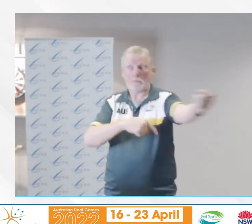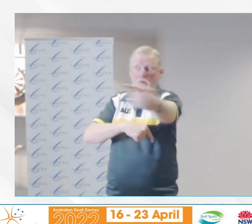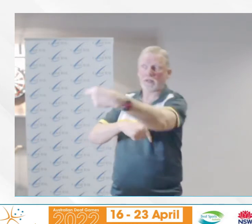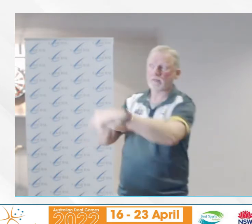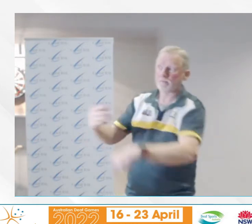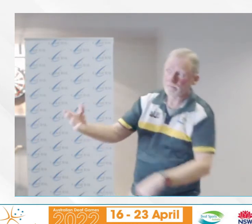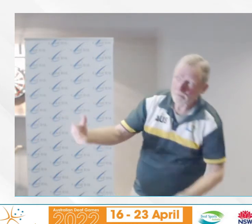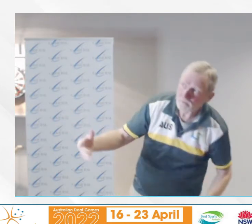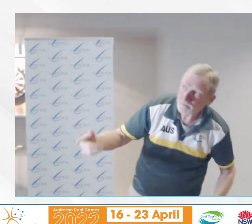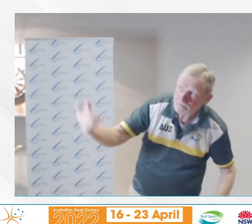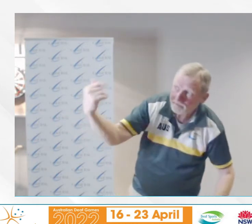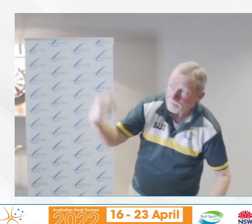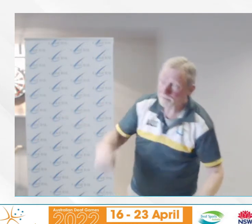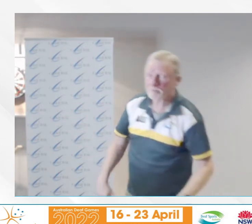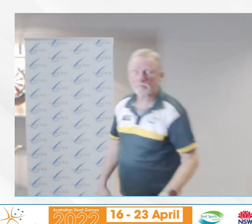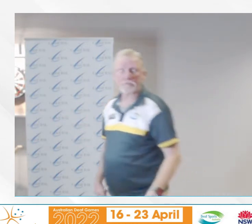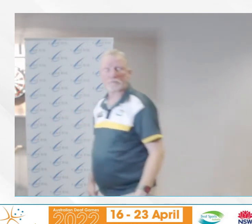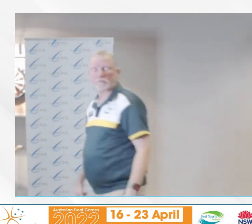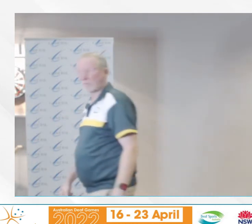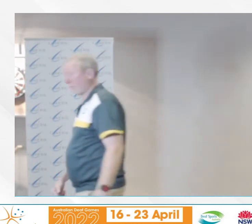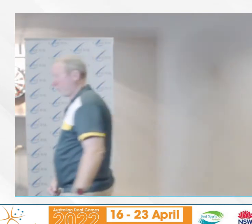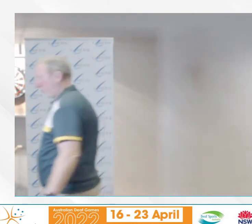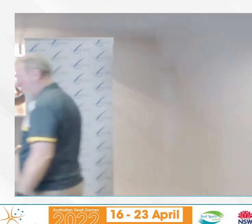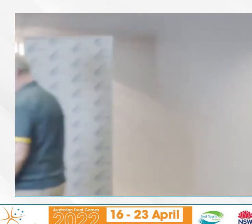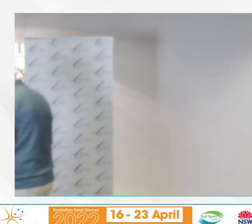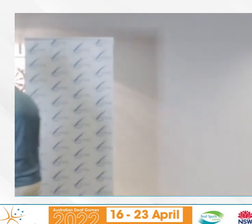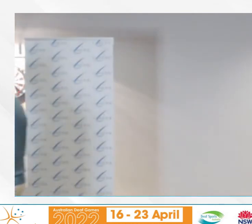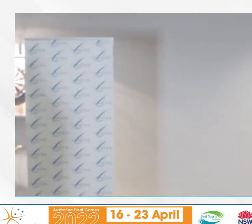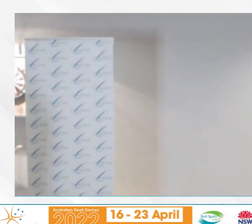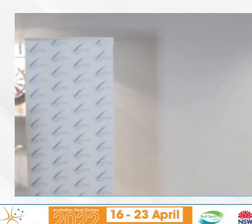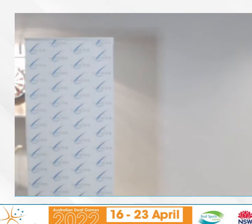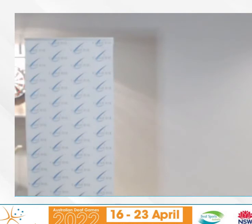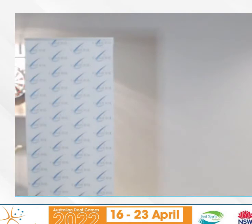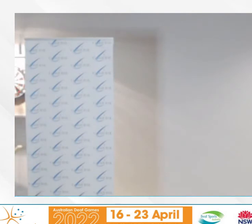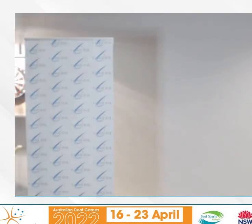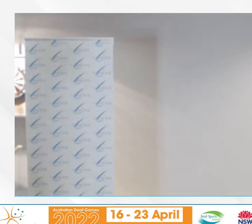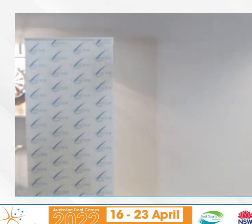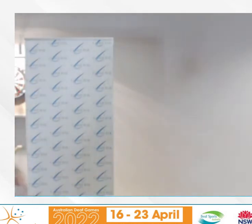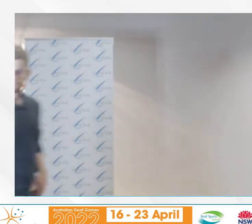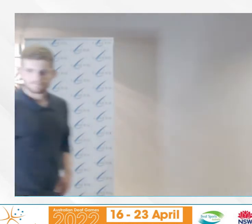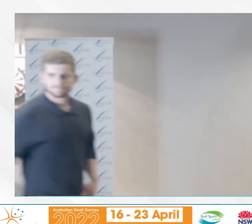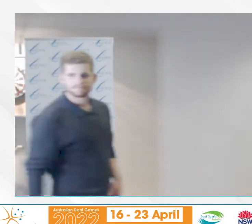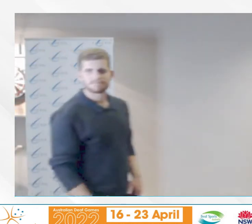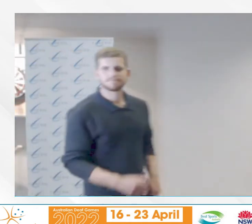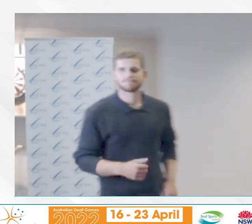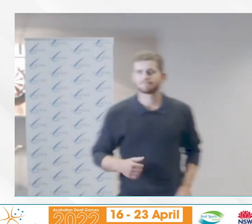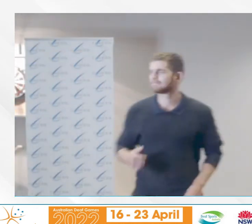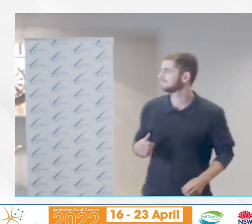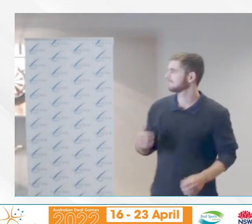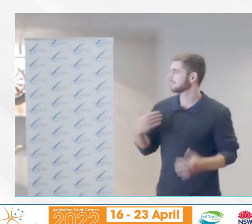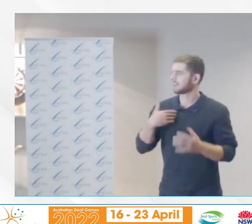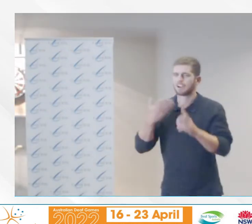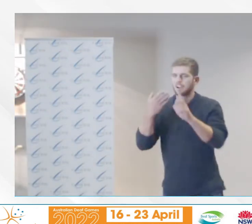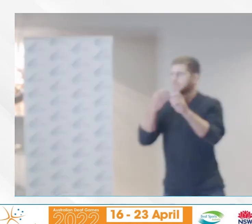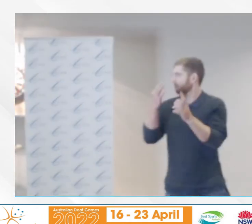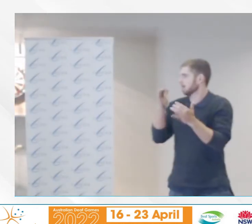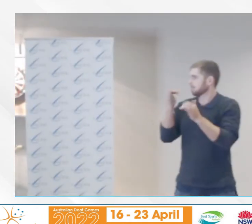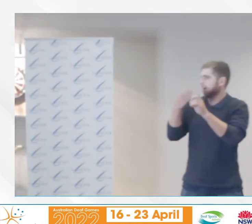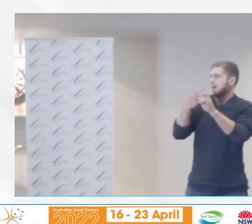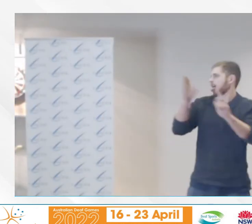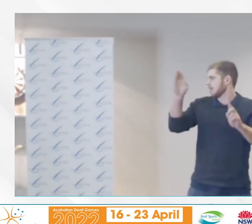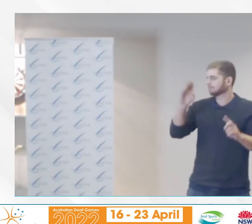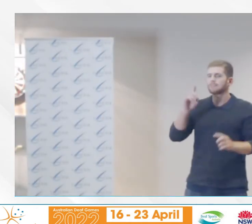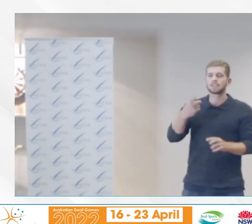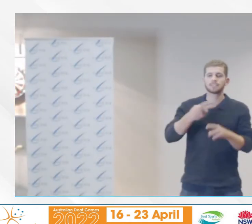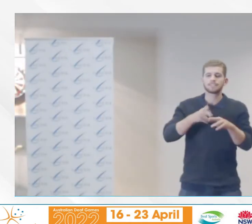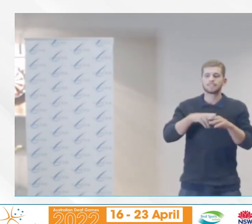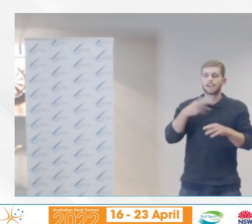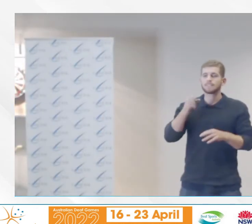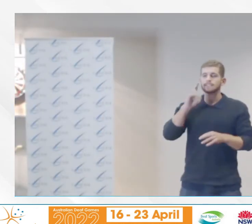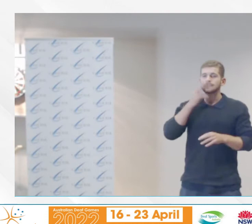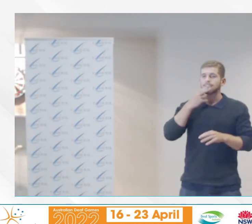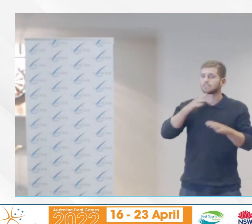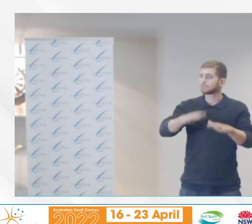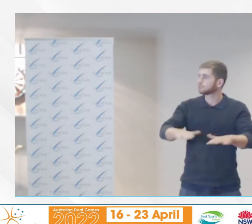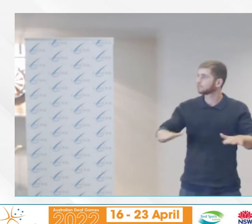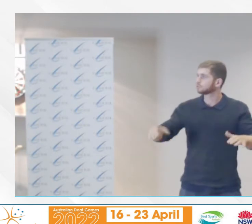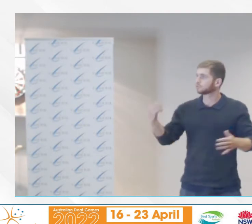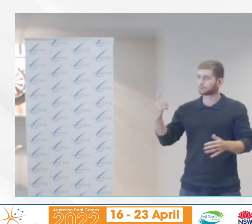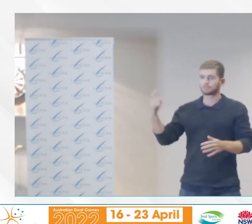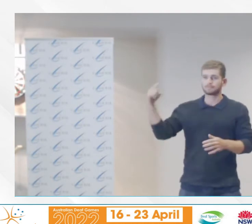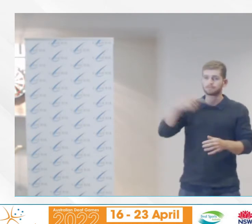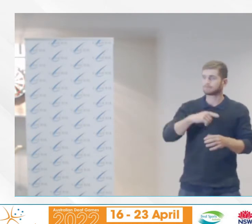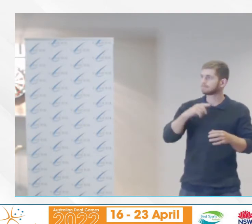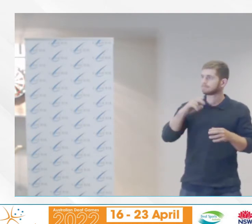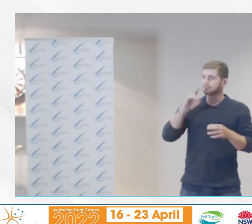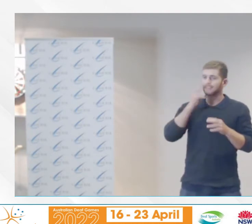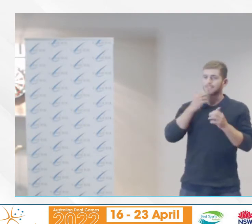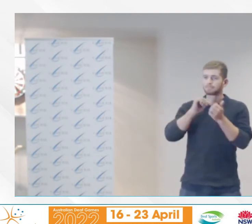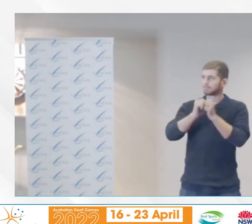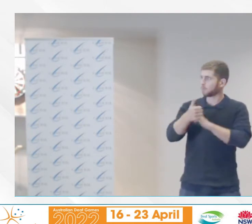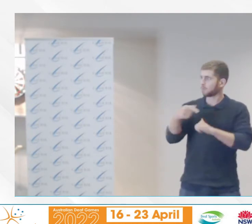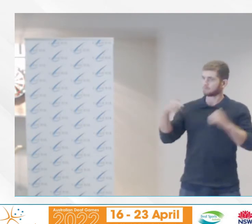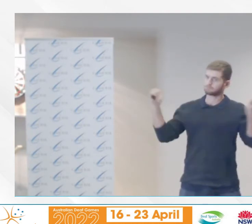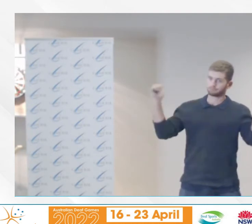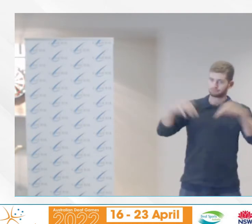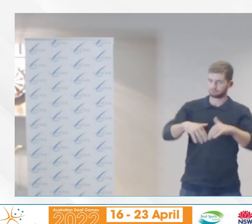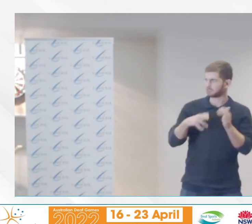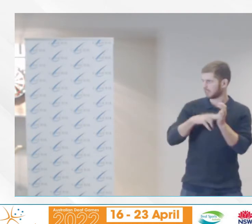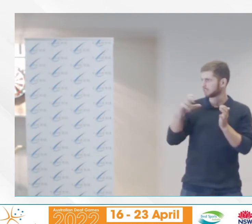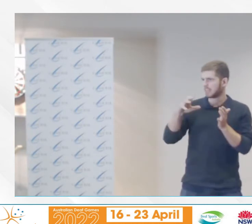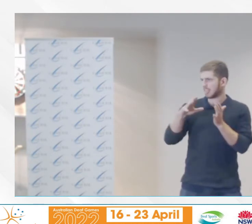okay um this might not might be a strange question but i was thinking about children who